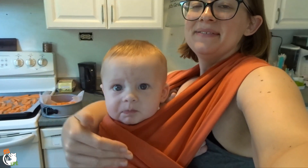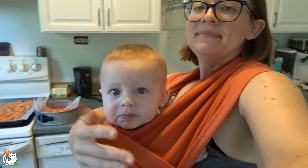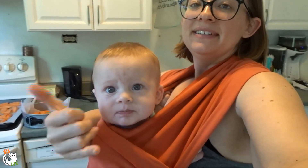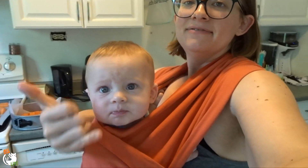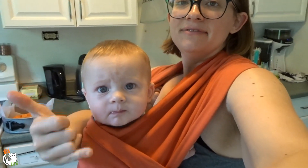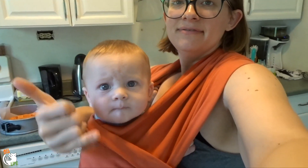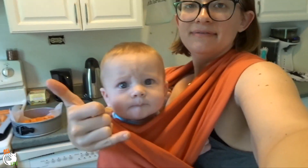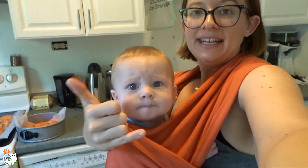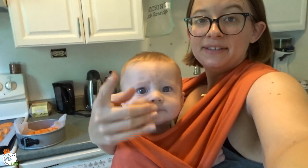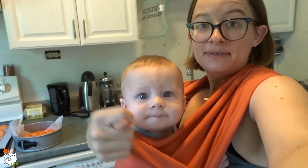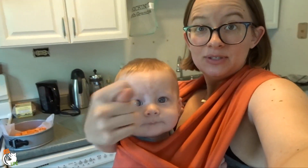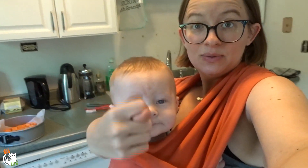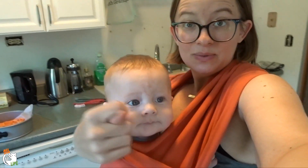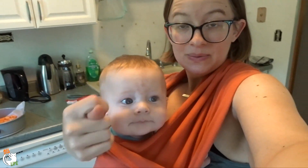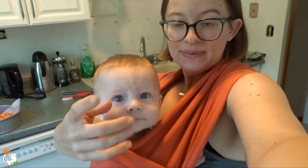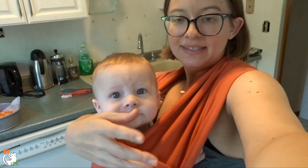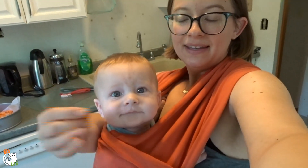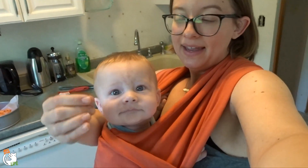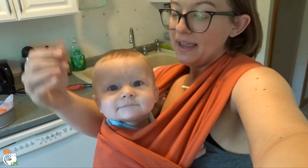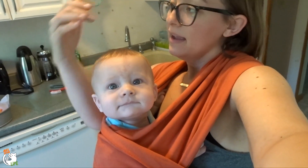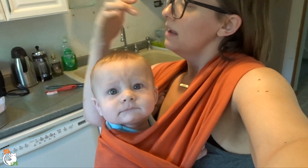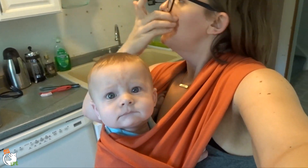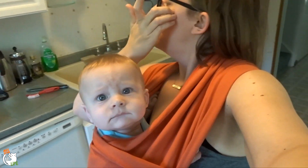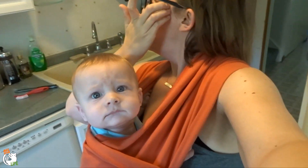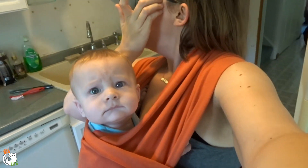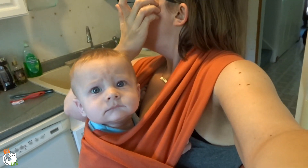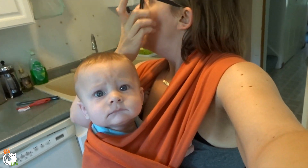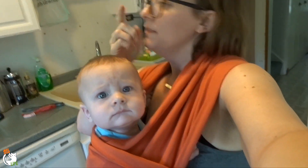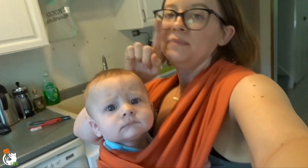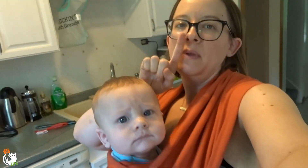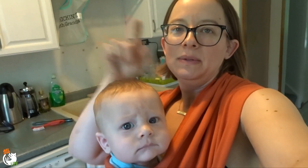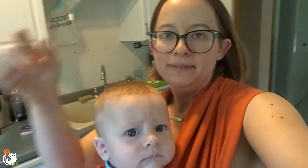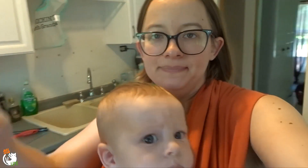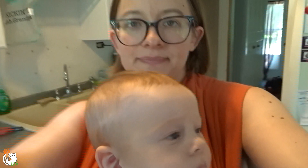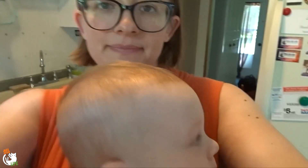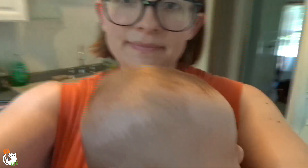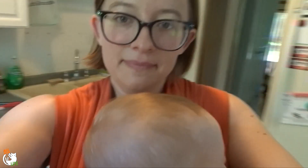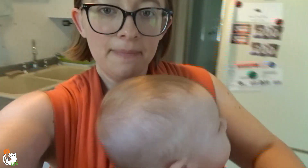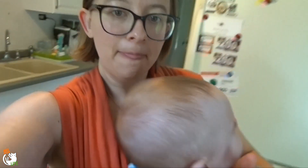Anyways, right now it is Tuesday and.... hold on.